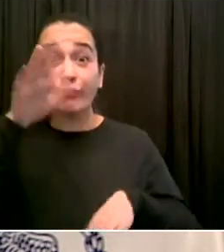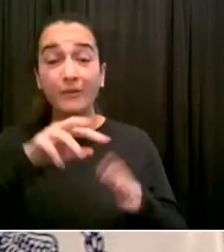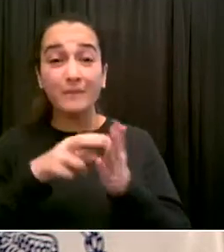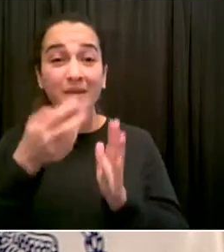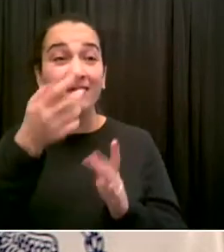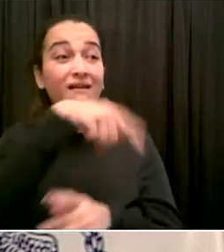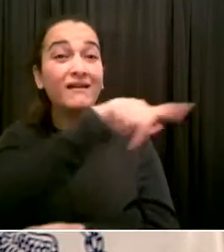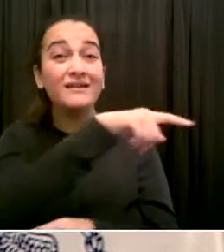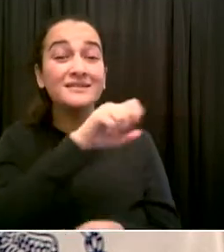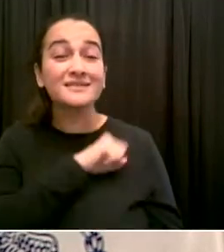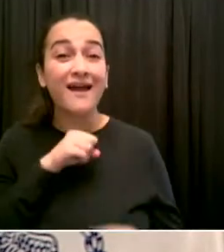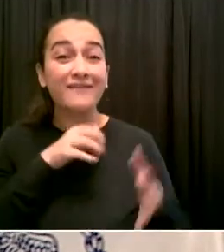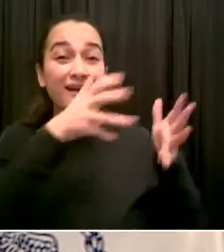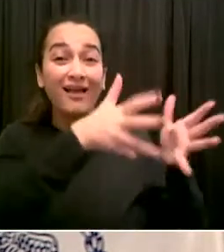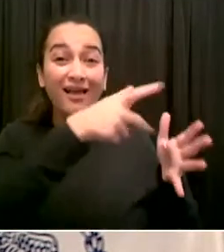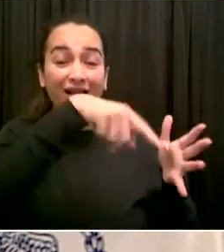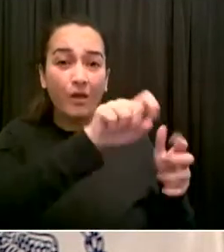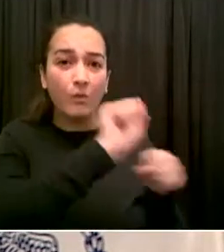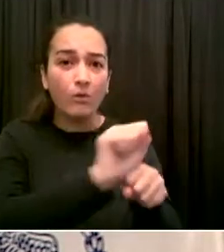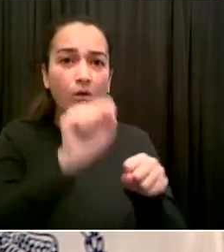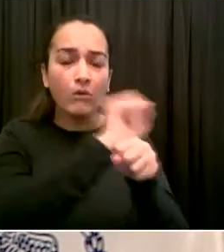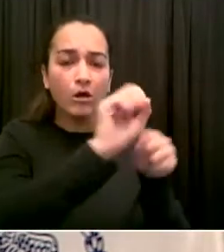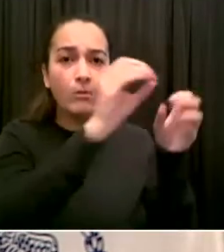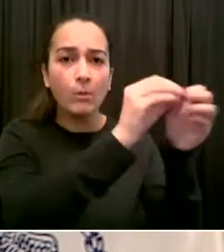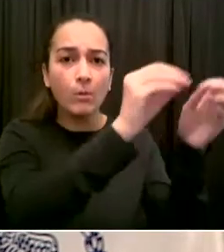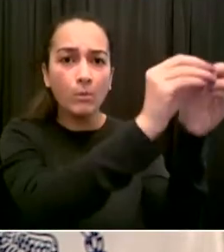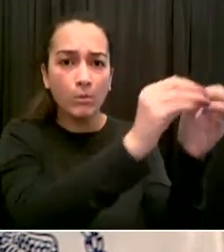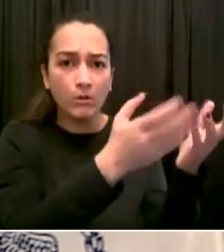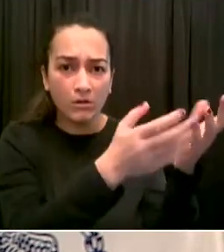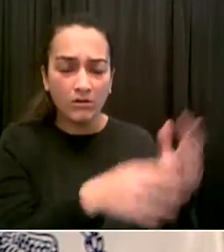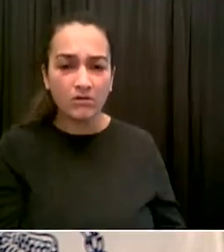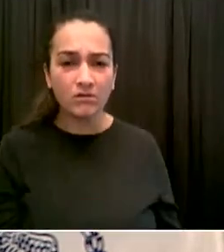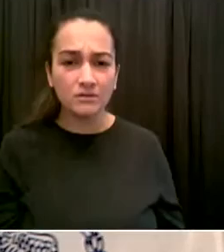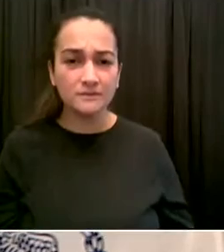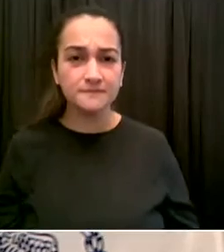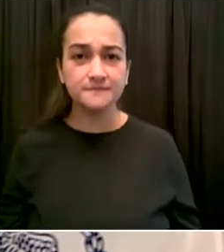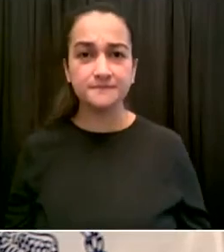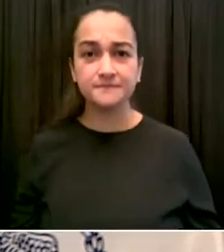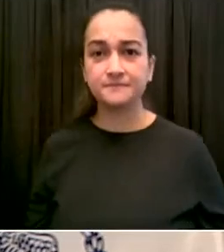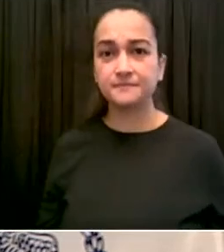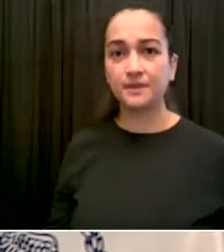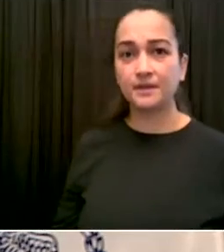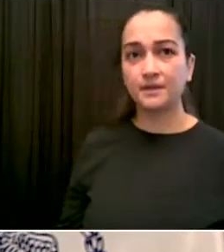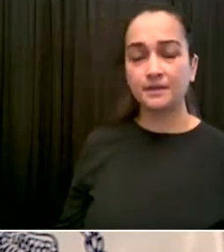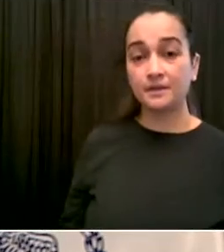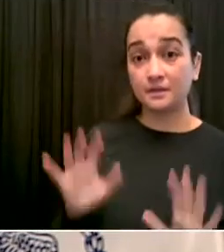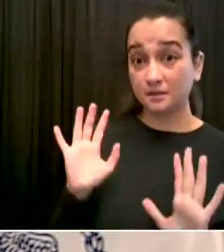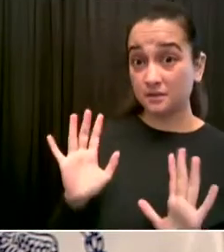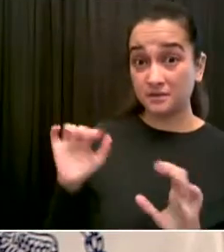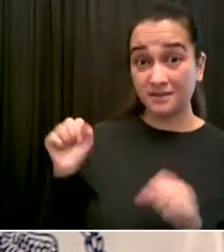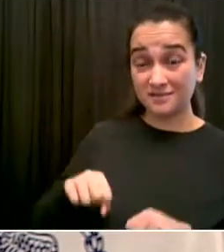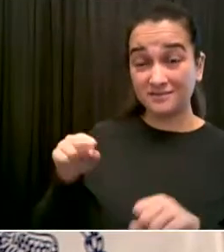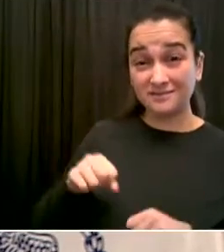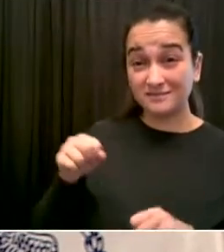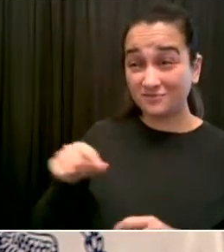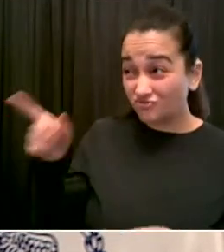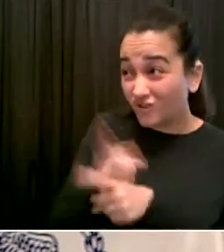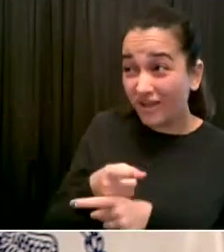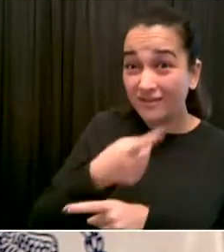I APPRECIATE YOU PUTTING IT INTO PERSPECTIVE. I'LL START AND THEN LLI' TURN TO THE FIRST DEPUTY MAYOR AND